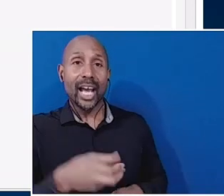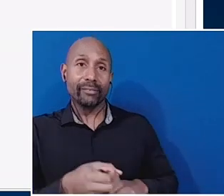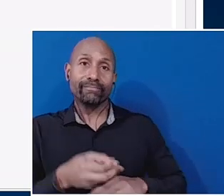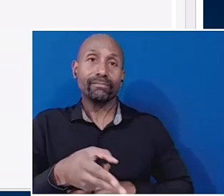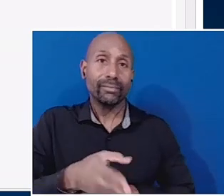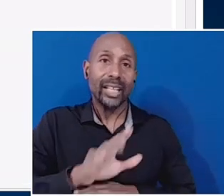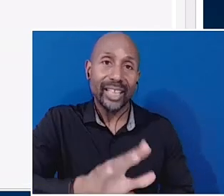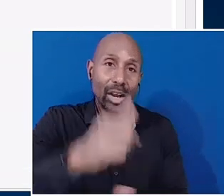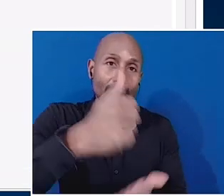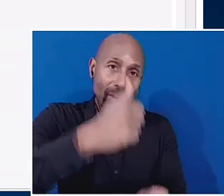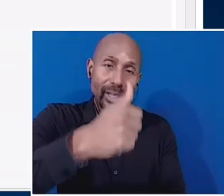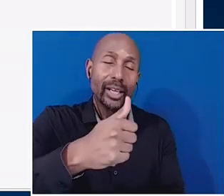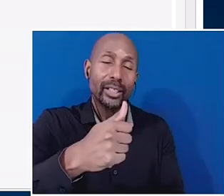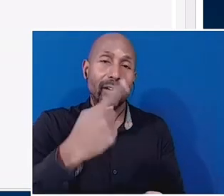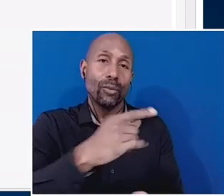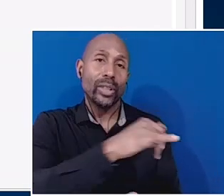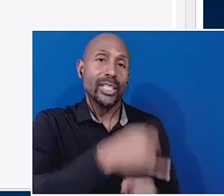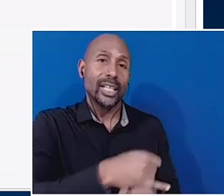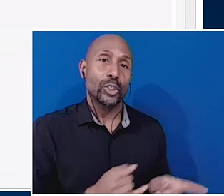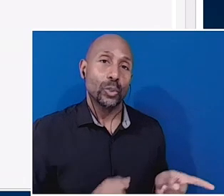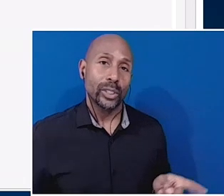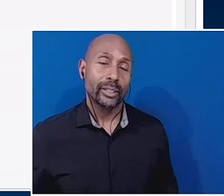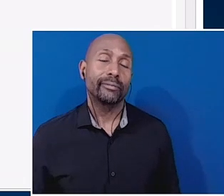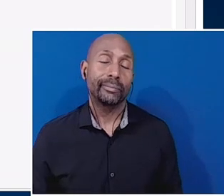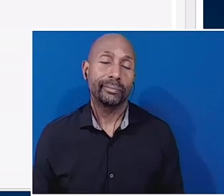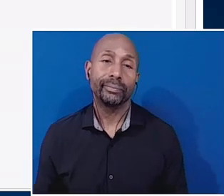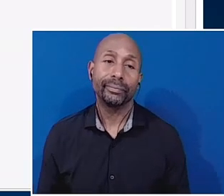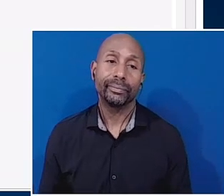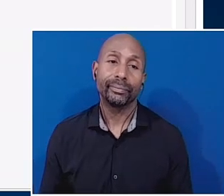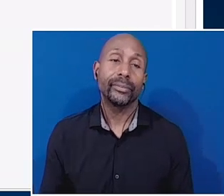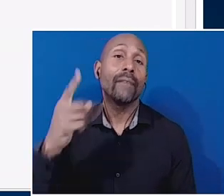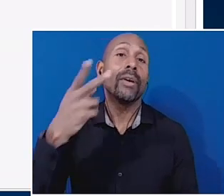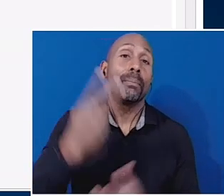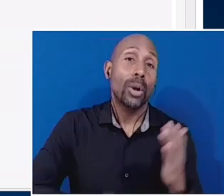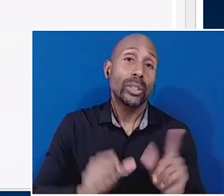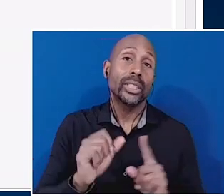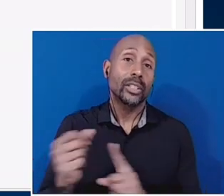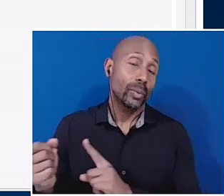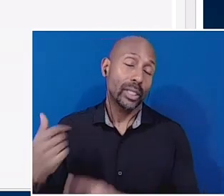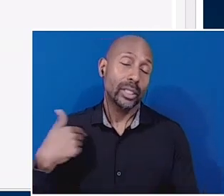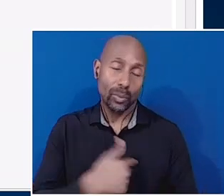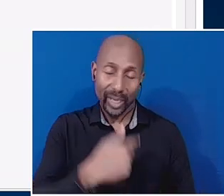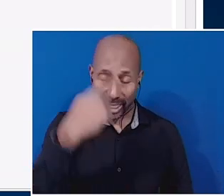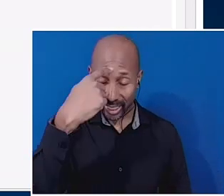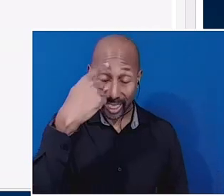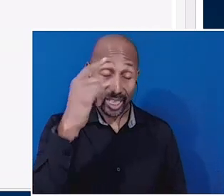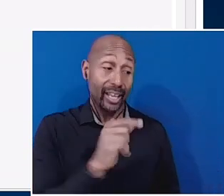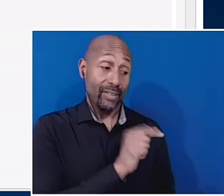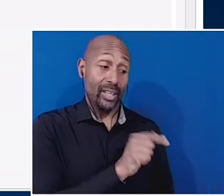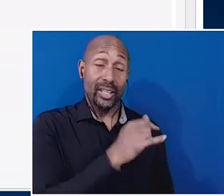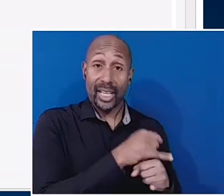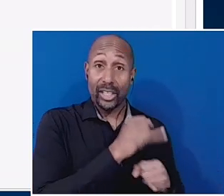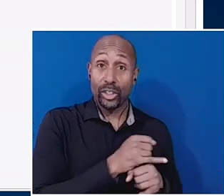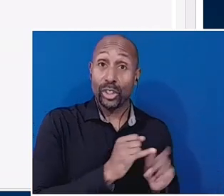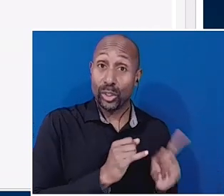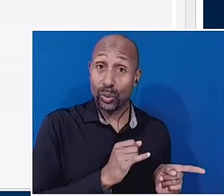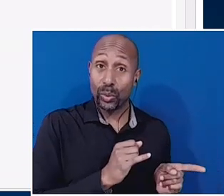program. And in both cases, you know, we think if the institution is in one of